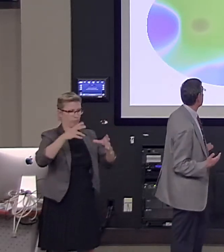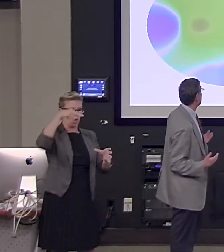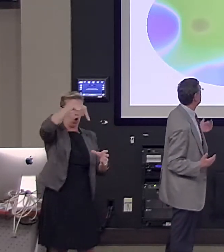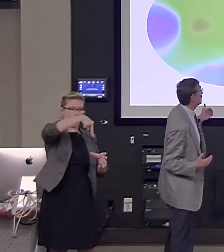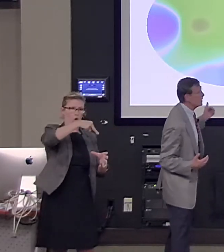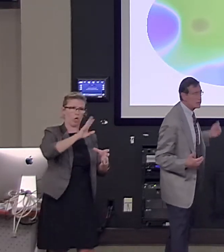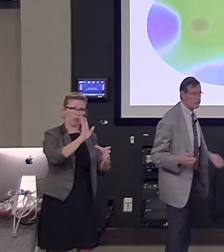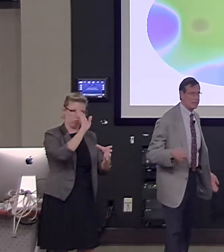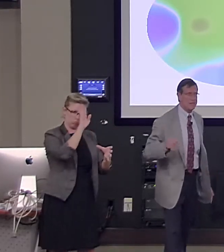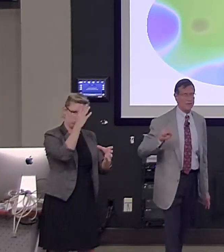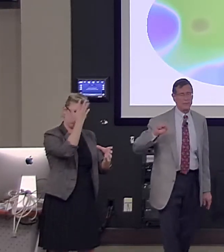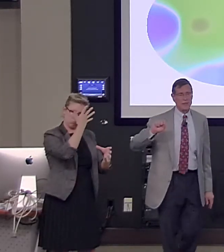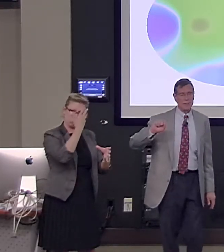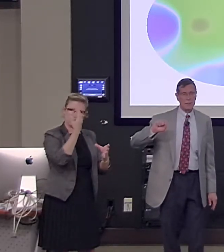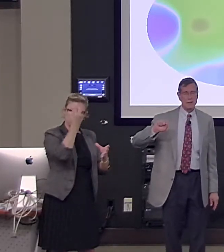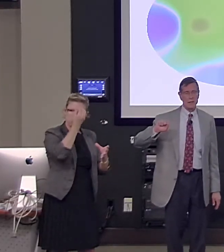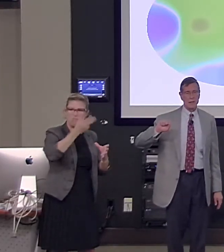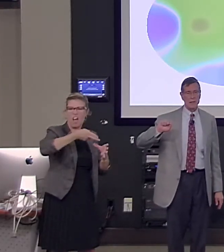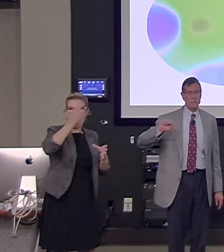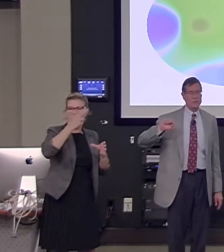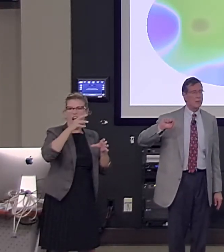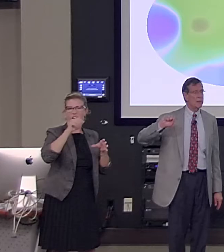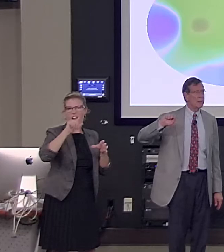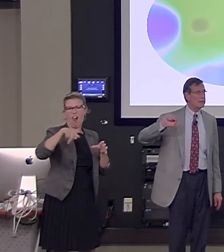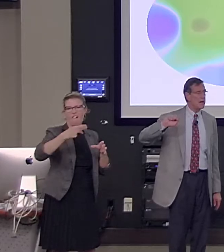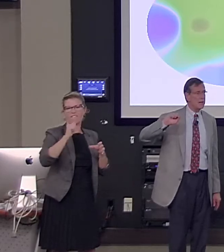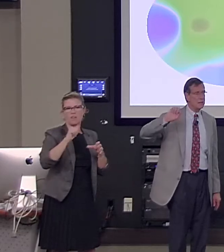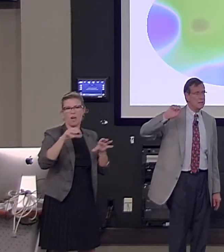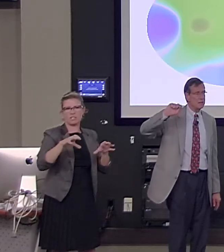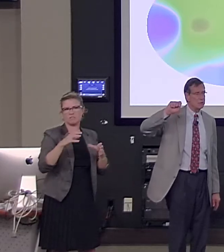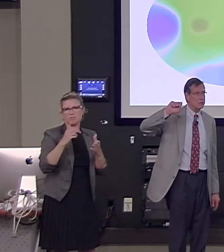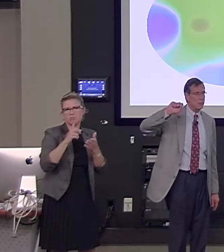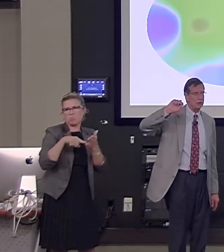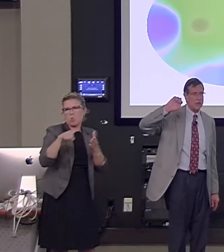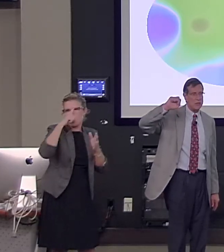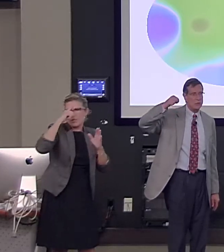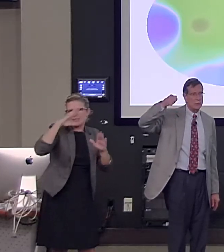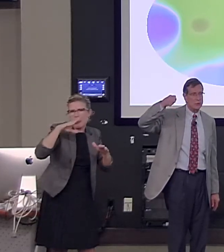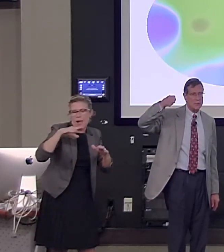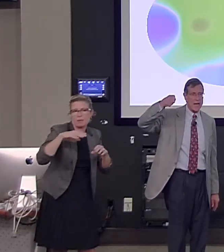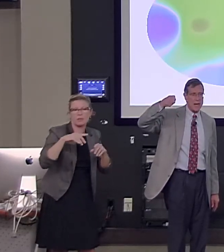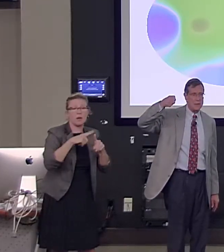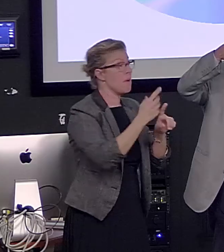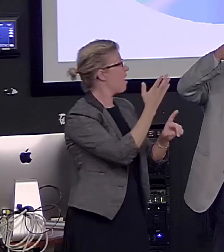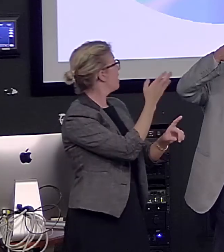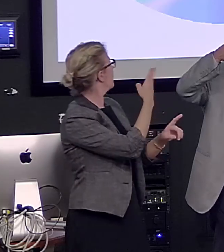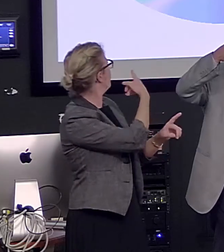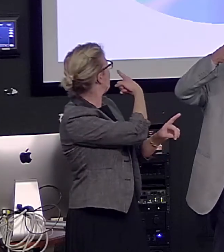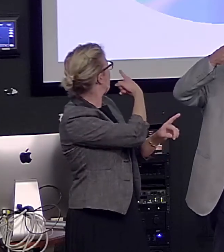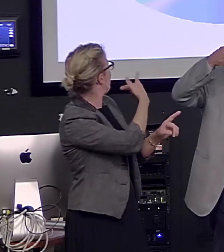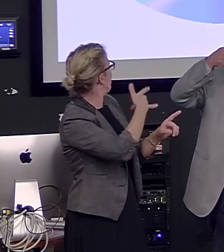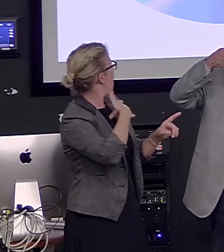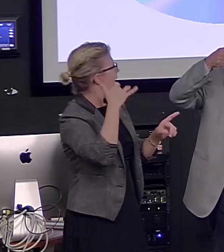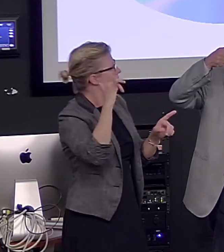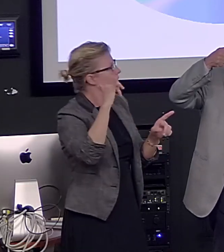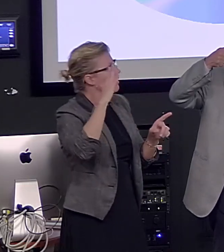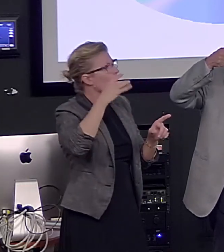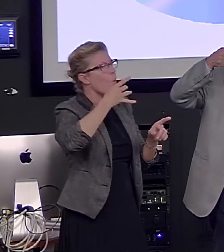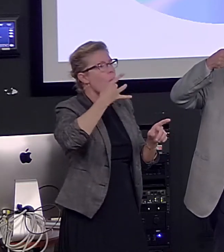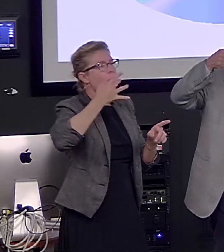But it's at if someone had taken a dimmer switch and turned down the electrical activity of